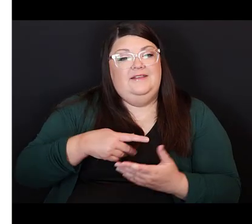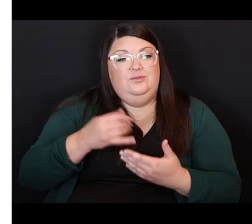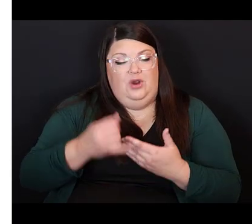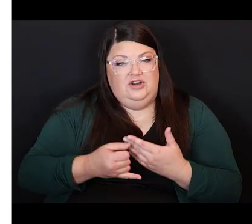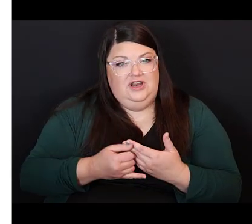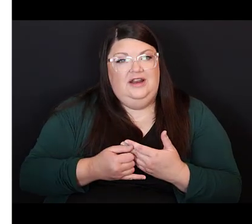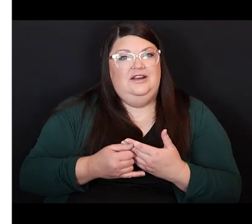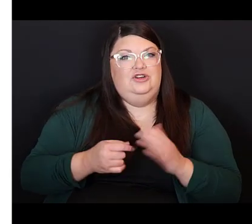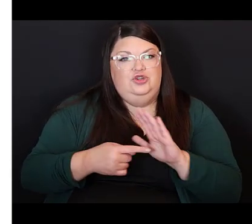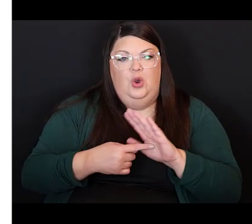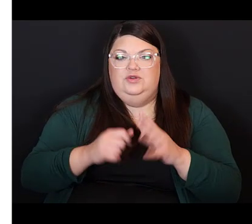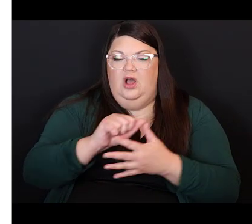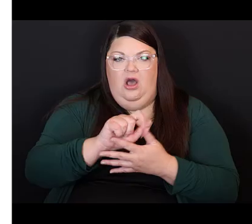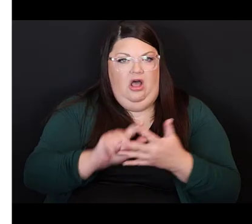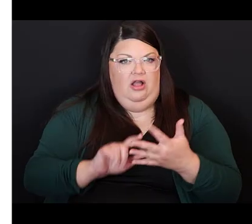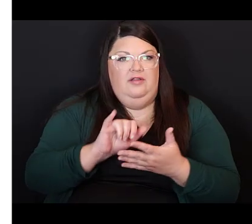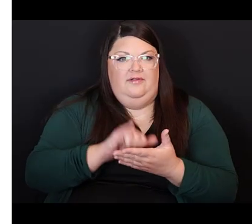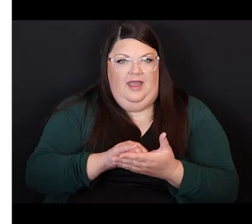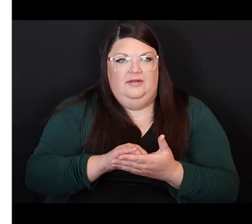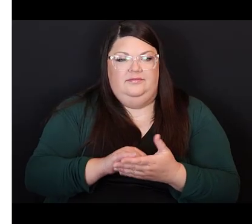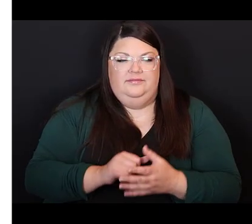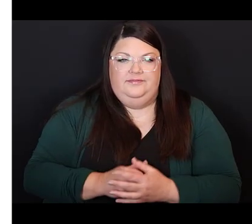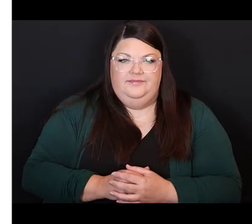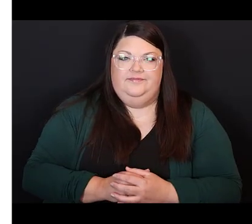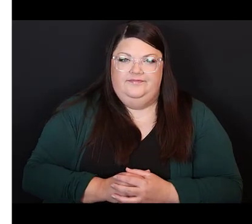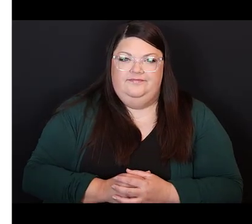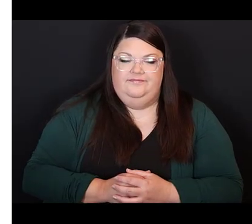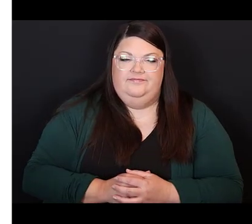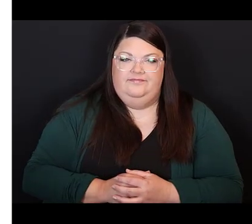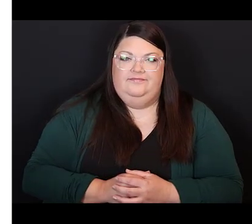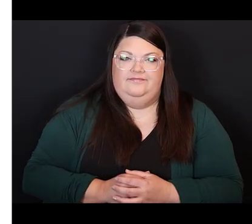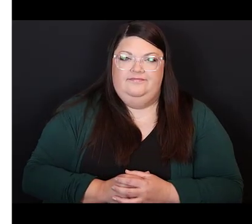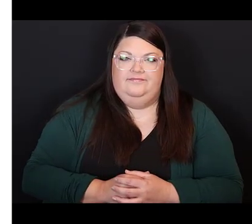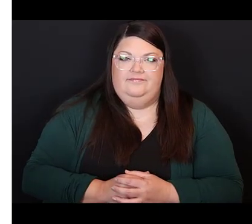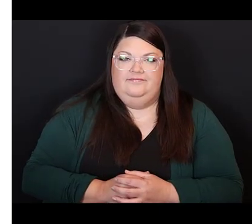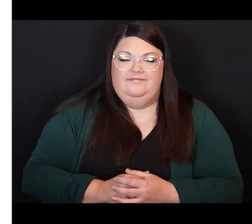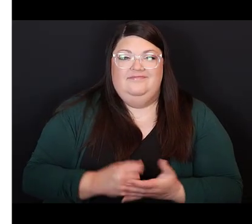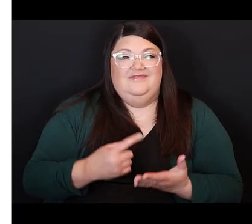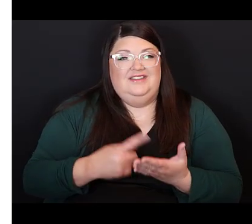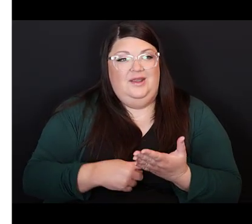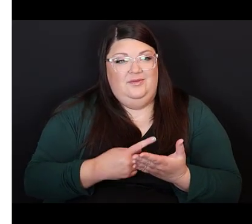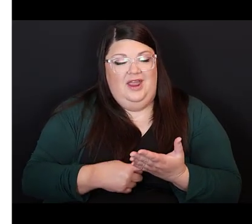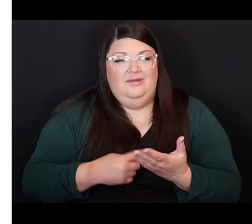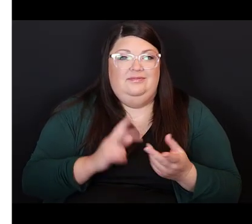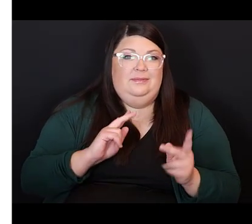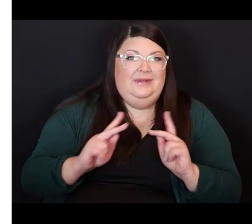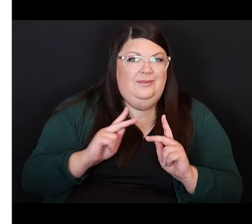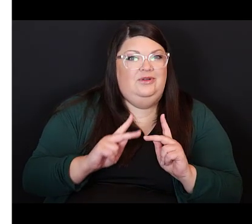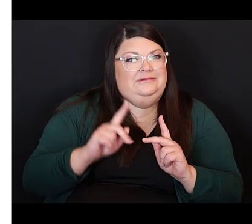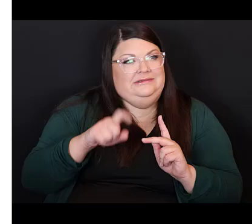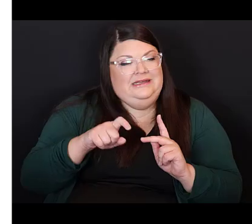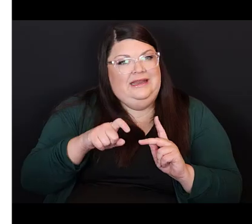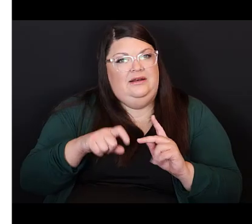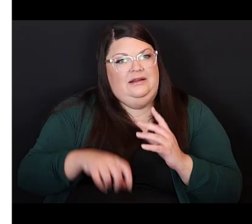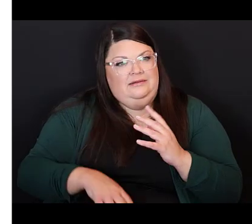This project reflects all of that. Sometimes people need additional support to reach their